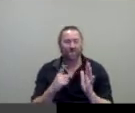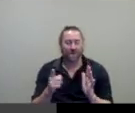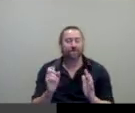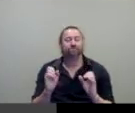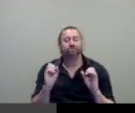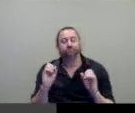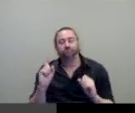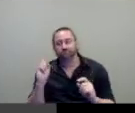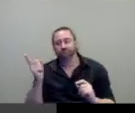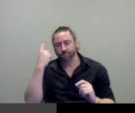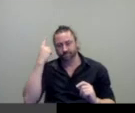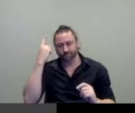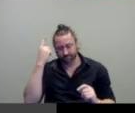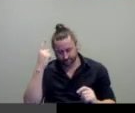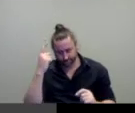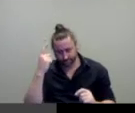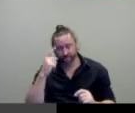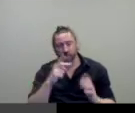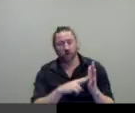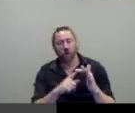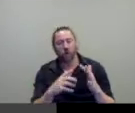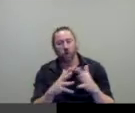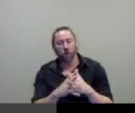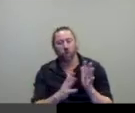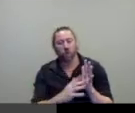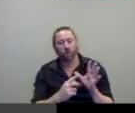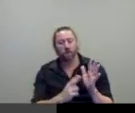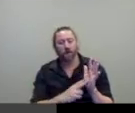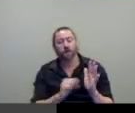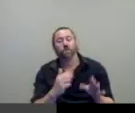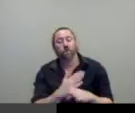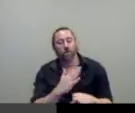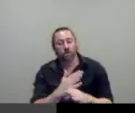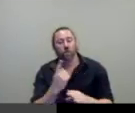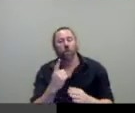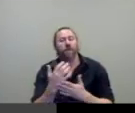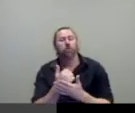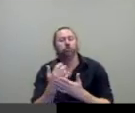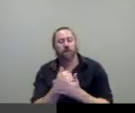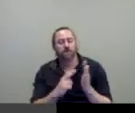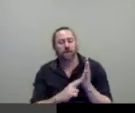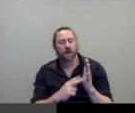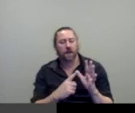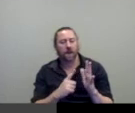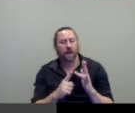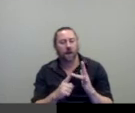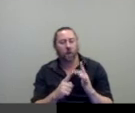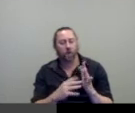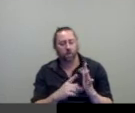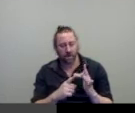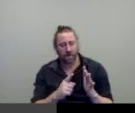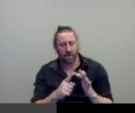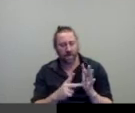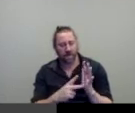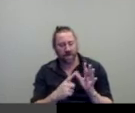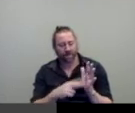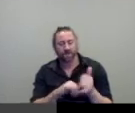exhibition for of Newman's practice the curator Naomi Evans borrowed words from another one of